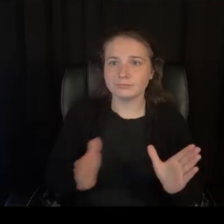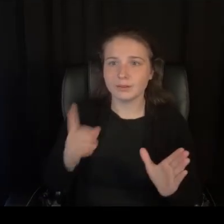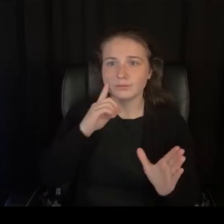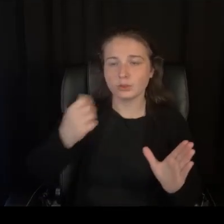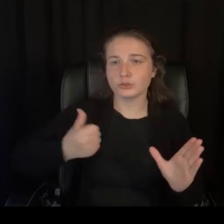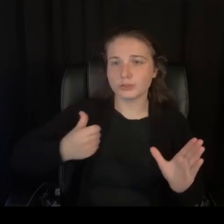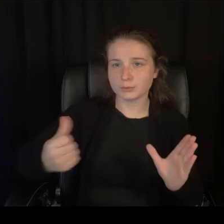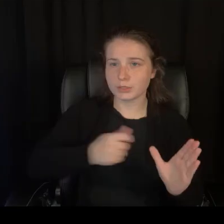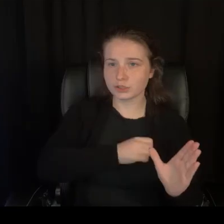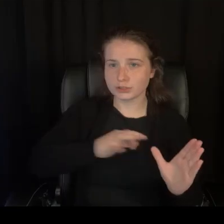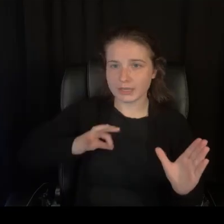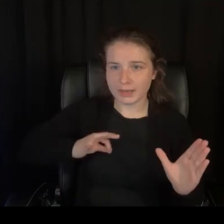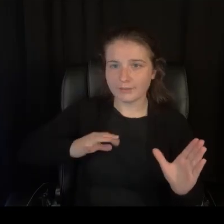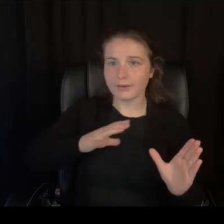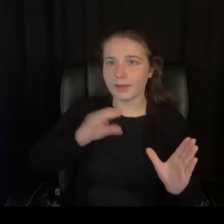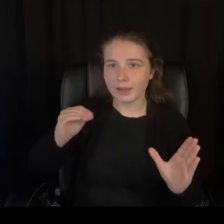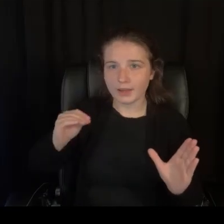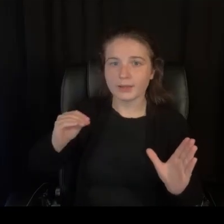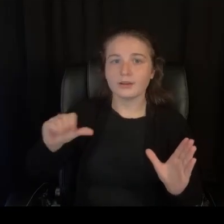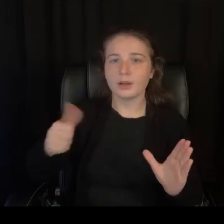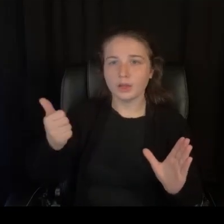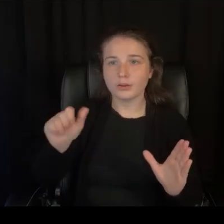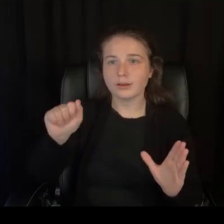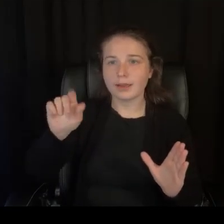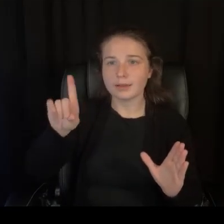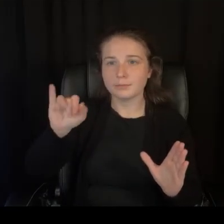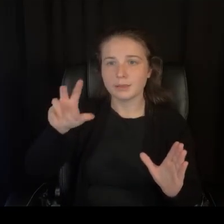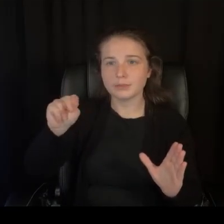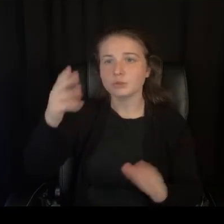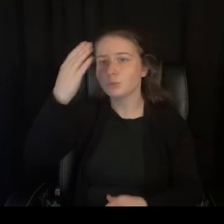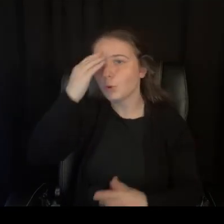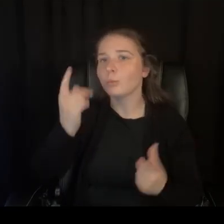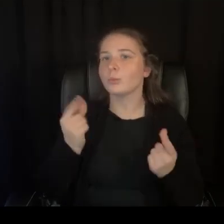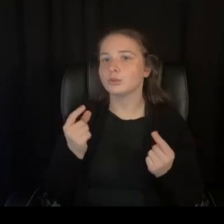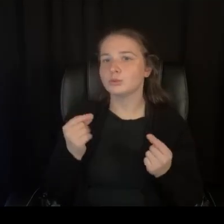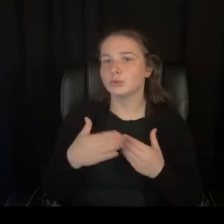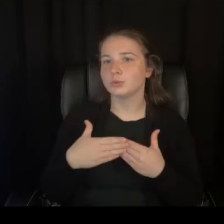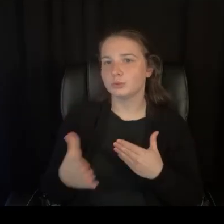transportation staff and building administrators to know what steps to take next.